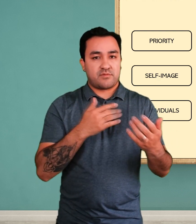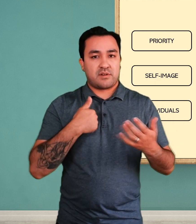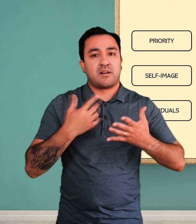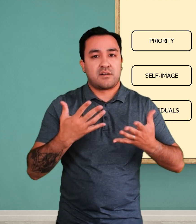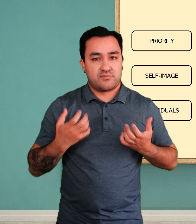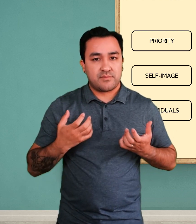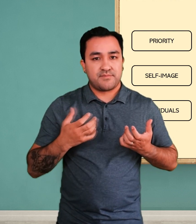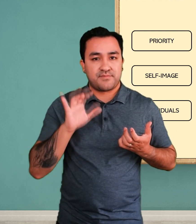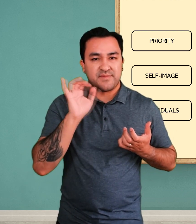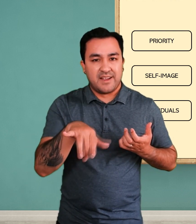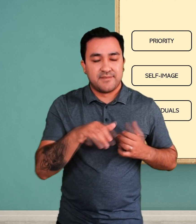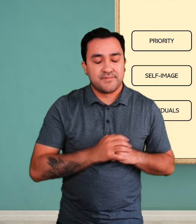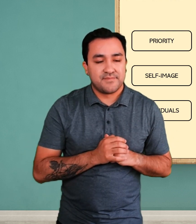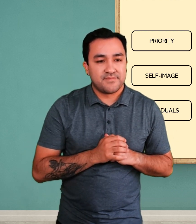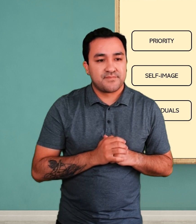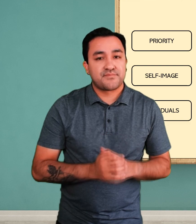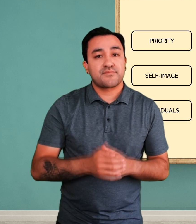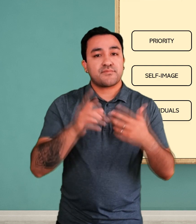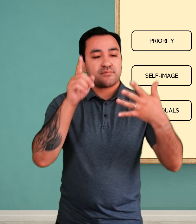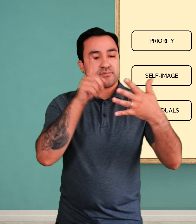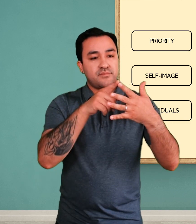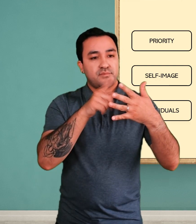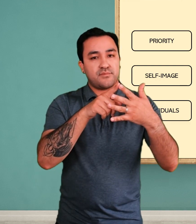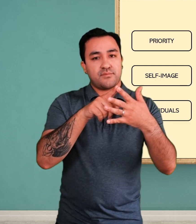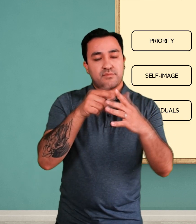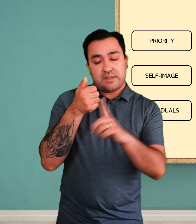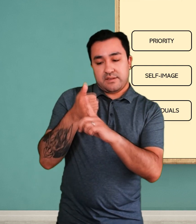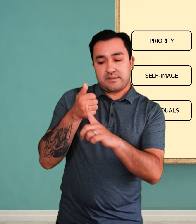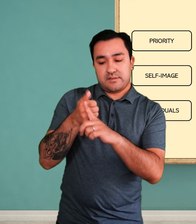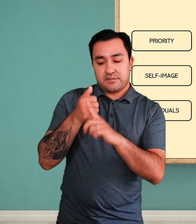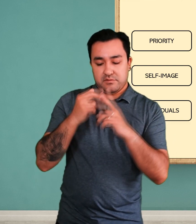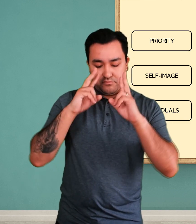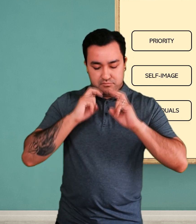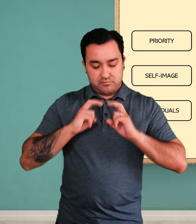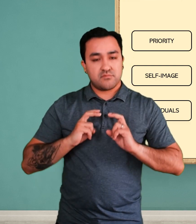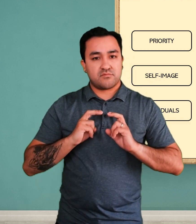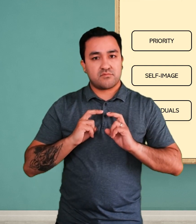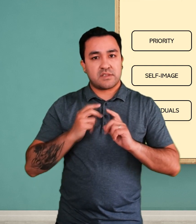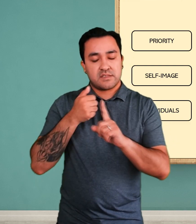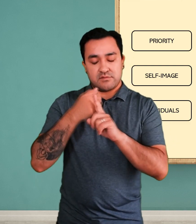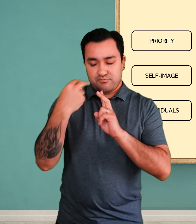The second lens is self-image. Collectivist cultures put a weight on how the group is